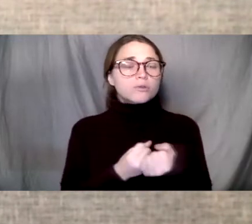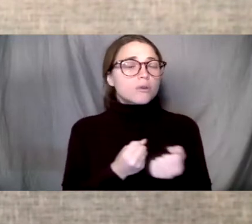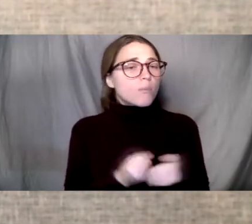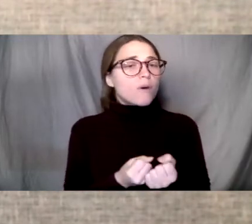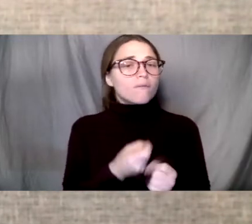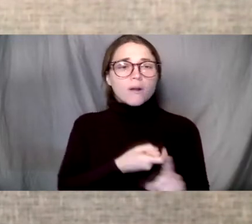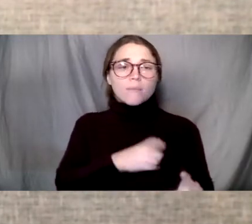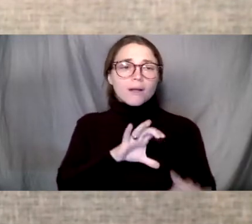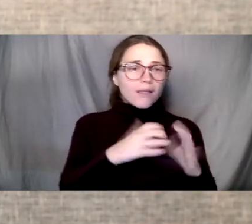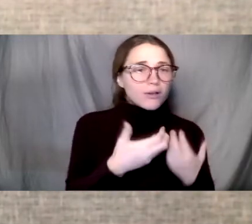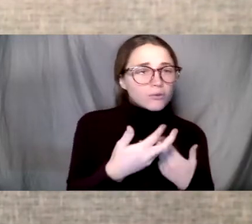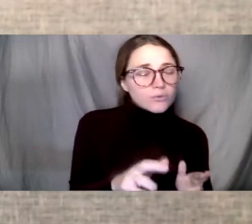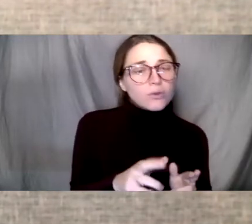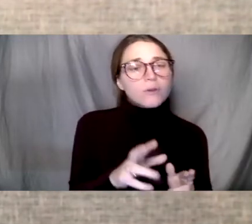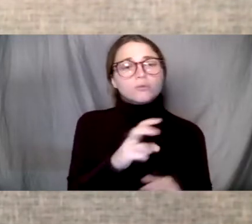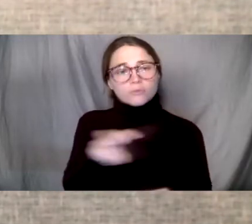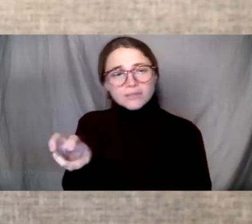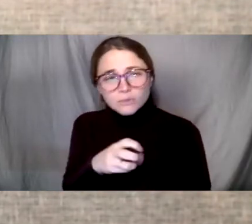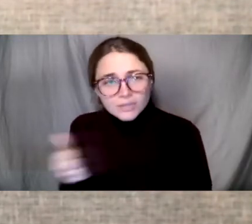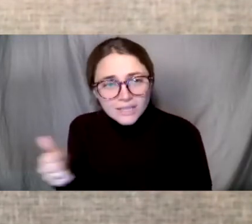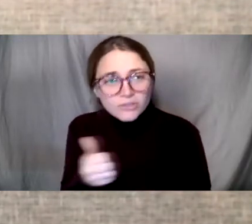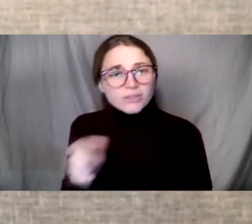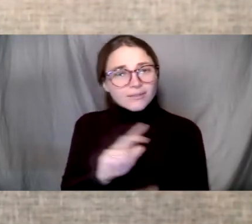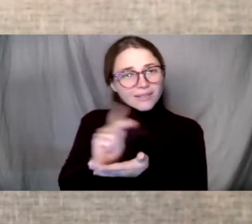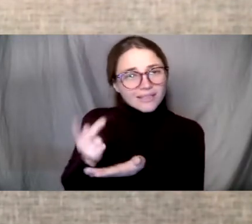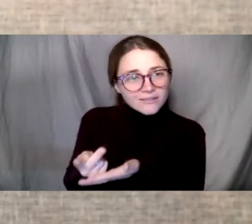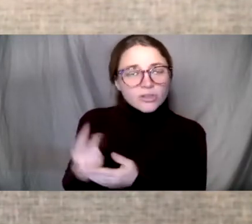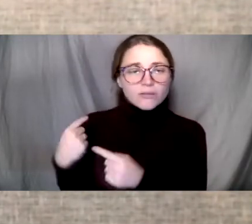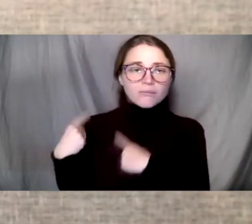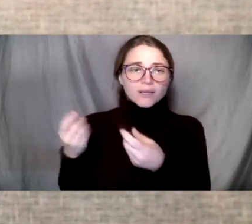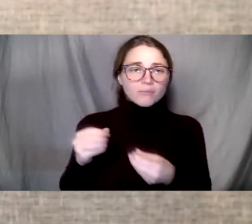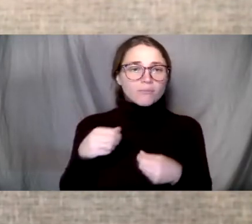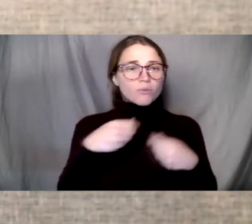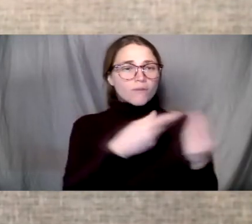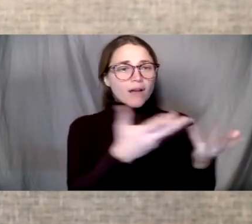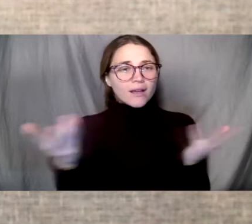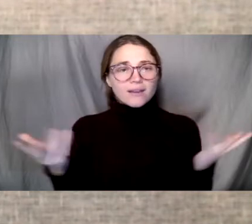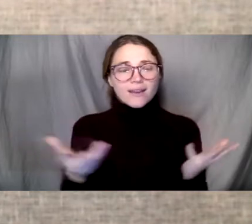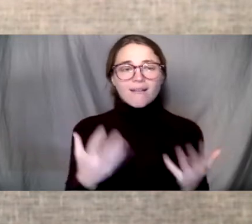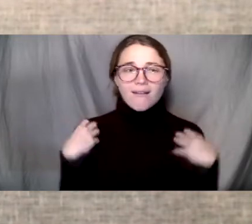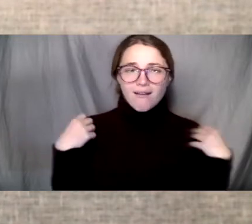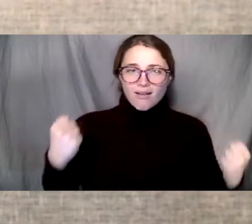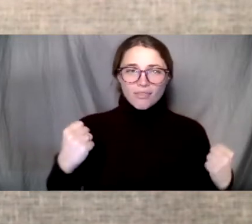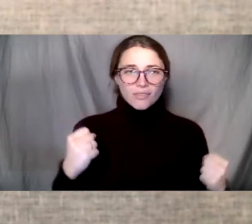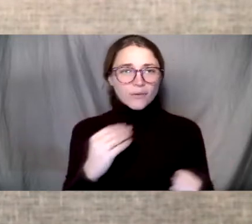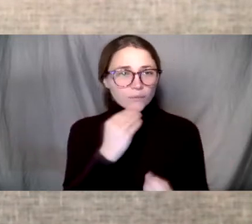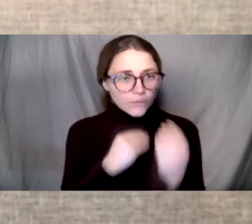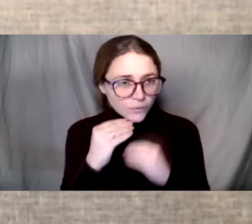to the transportation and kitchen staff making sure our students have healthy meals and everyone